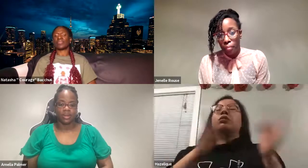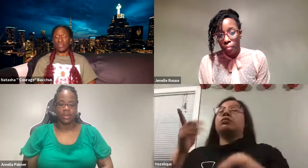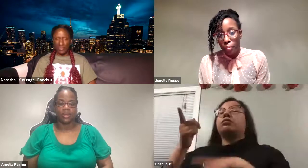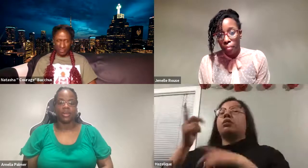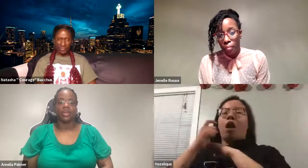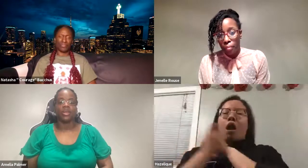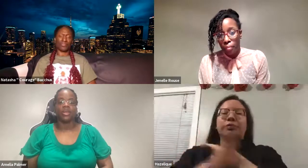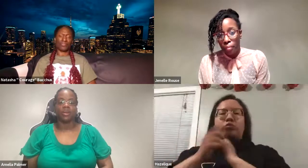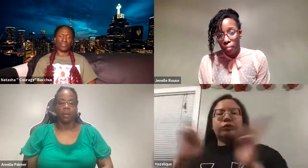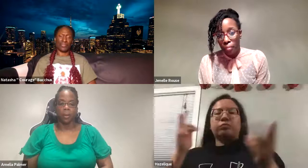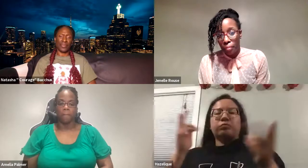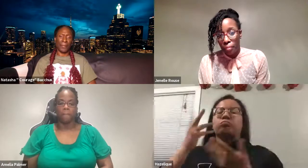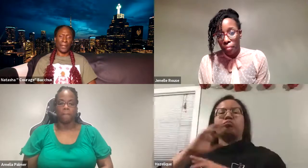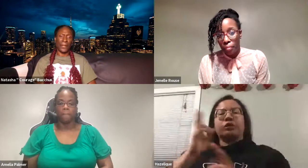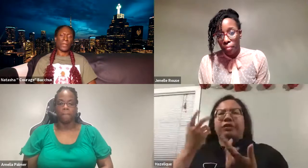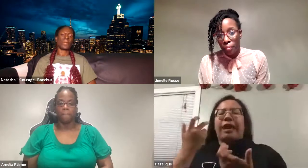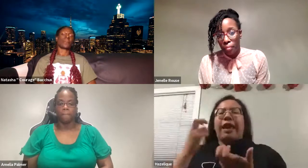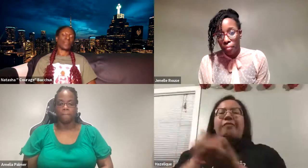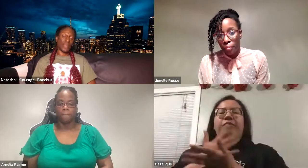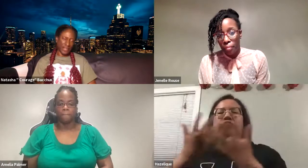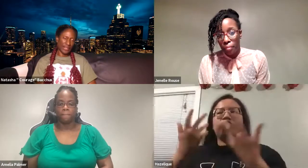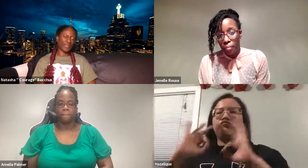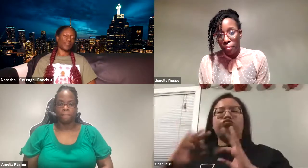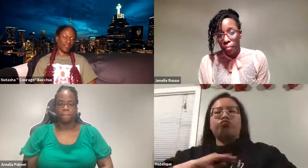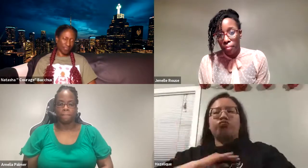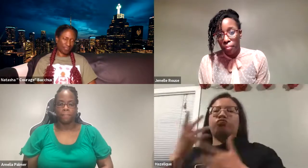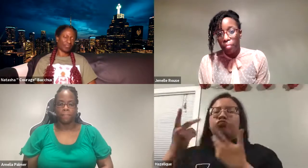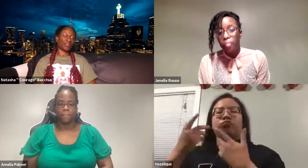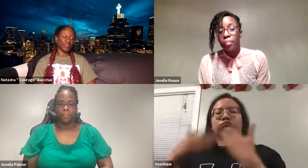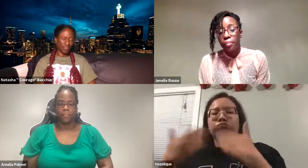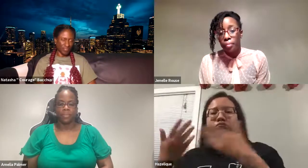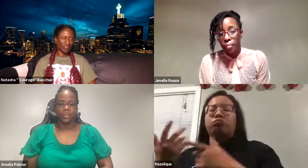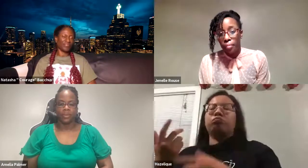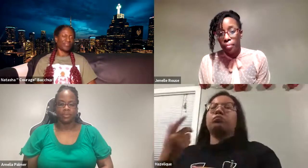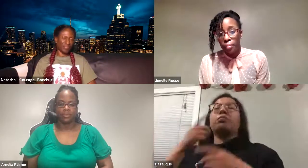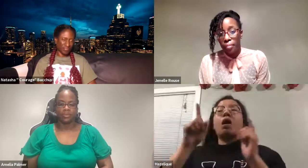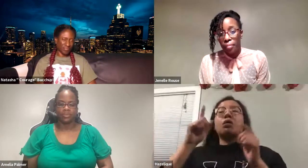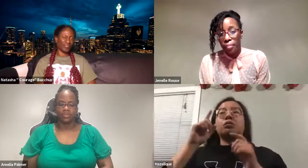then i have to explain certain concepts and ideas and then in my community i feel that i